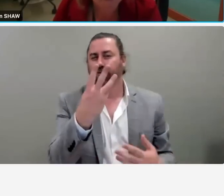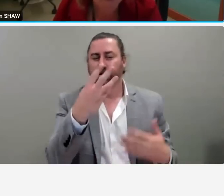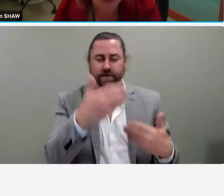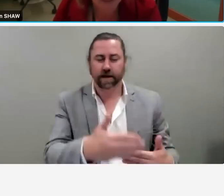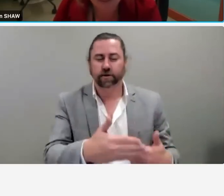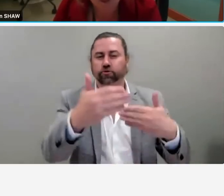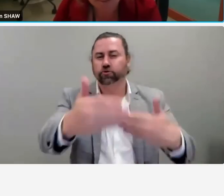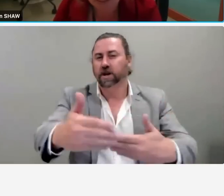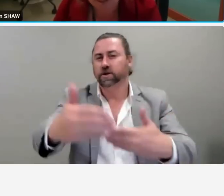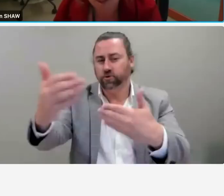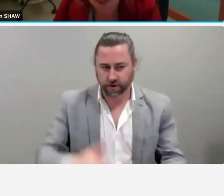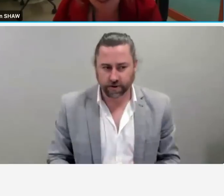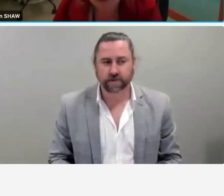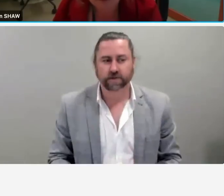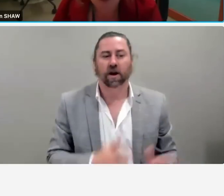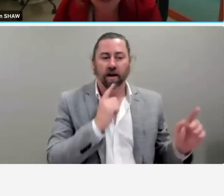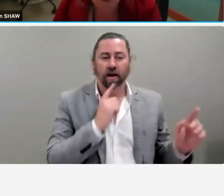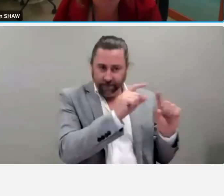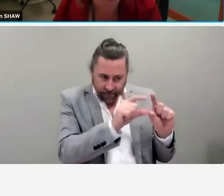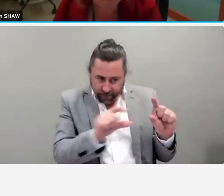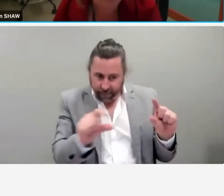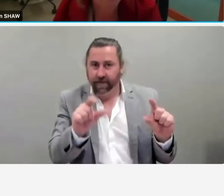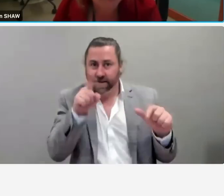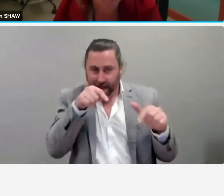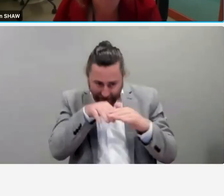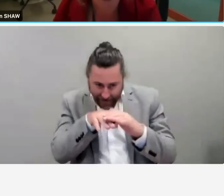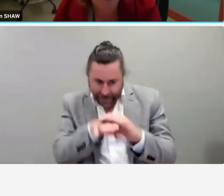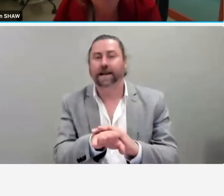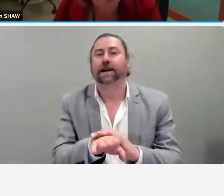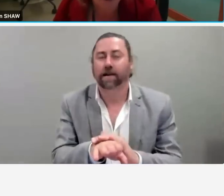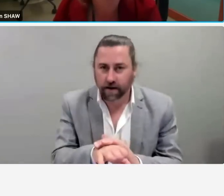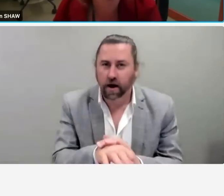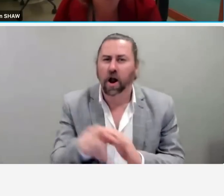So of course we have the market entry stage and this is where entry requirements are placed on providers and